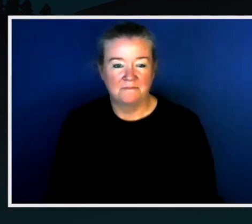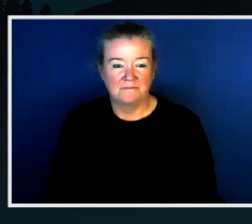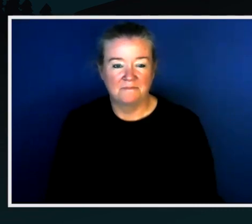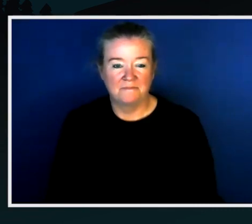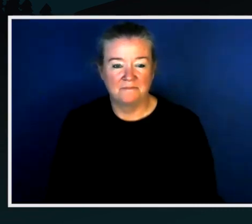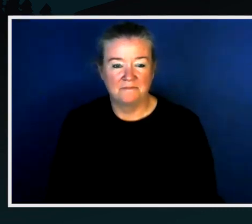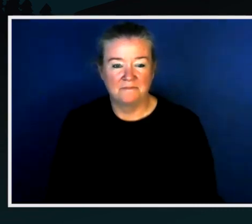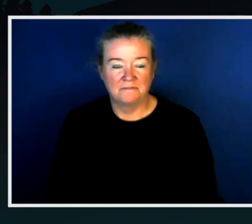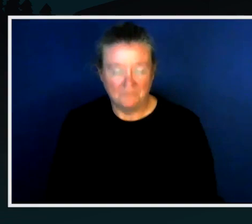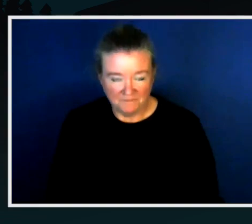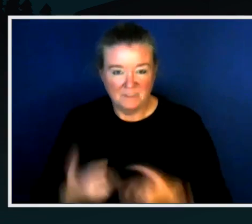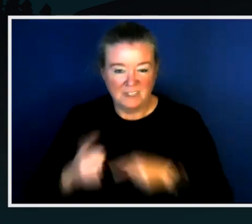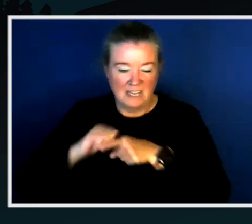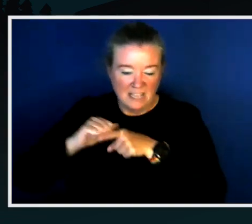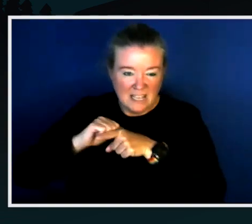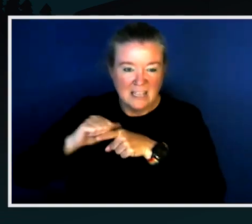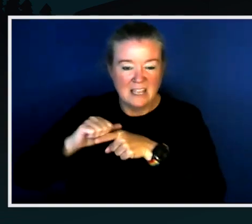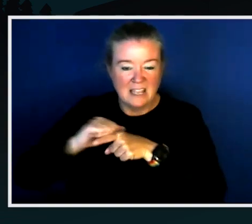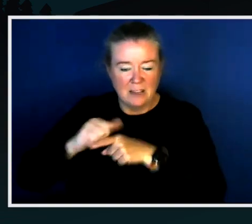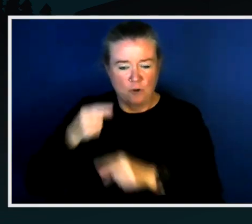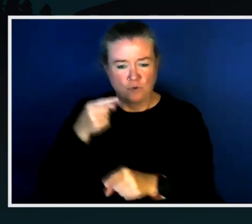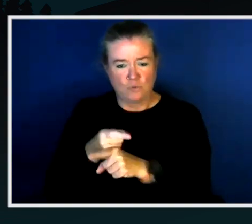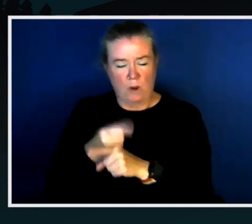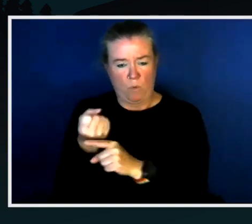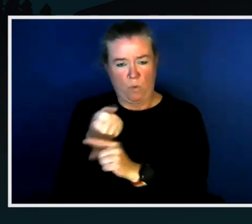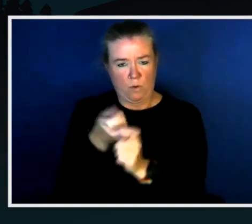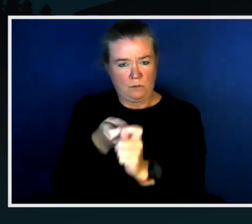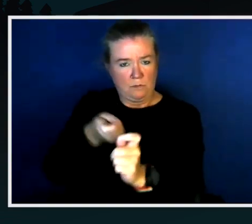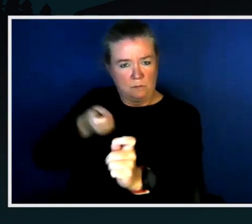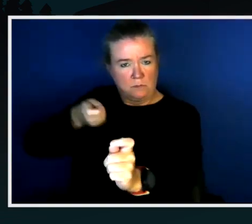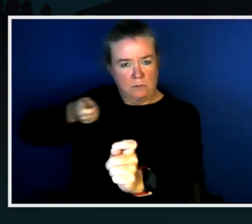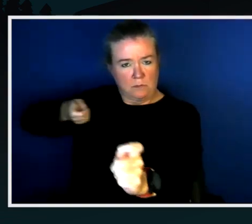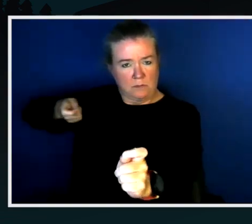They practice their form as they pull back their bows to shoot.